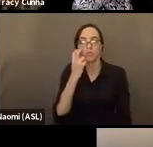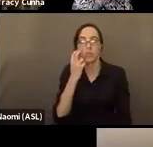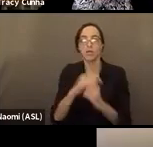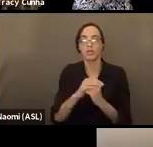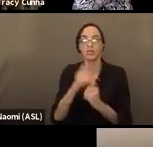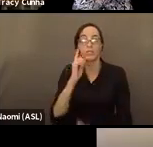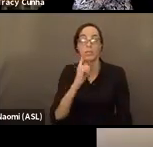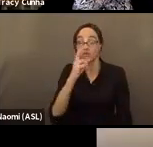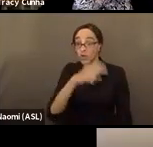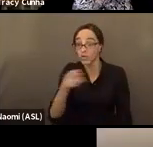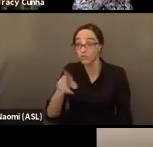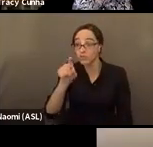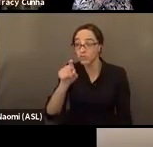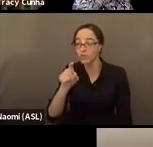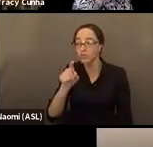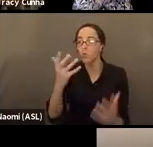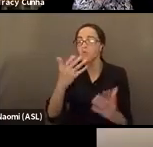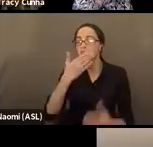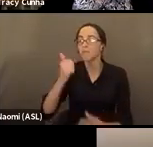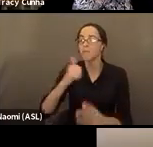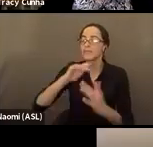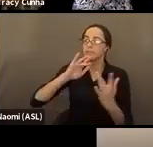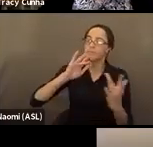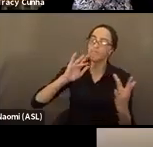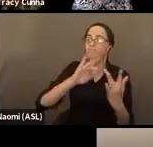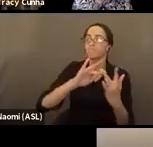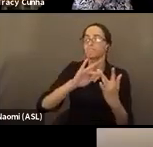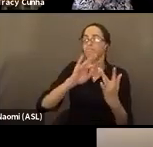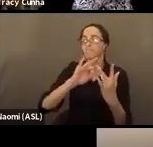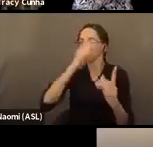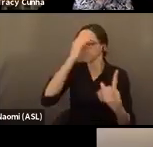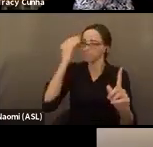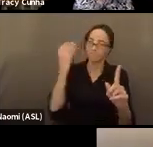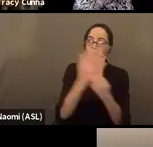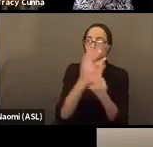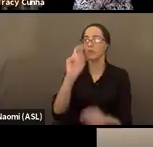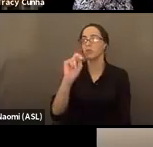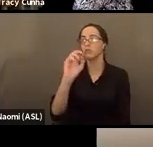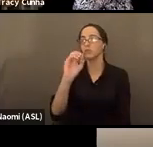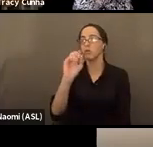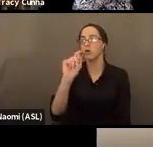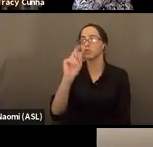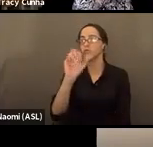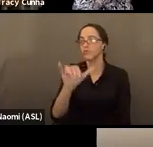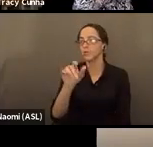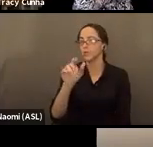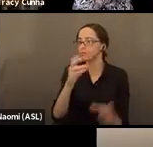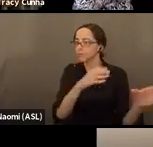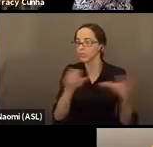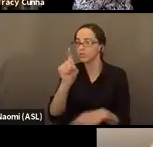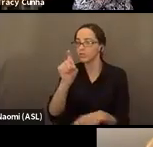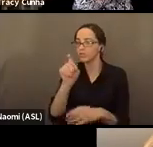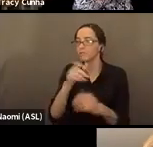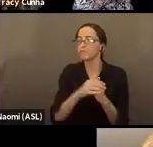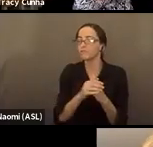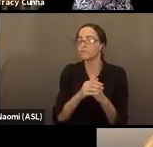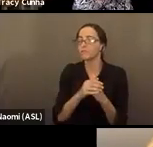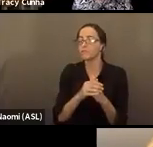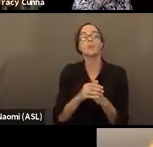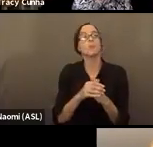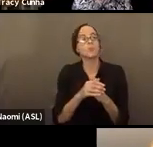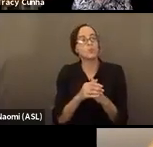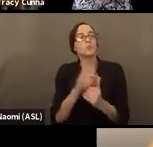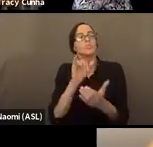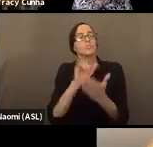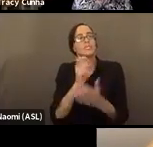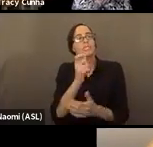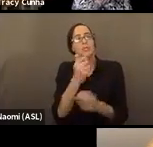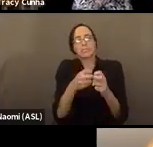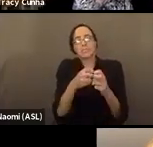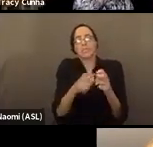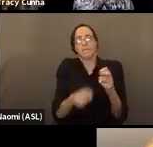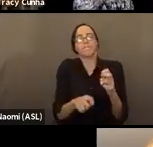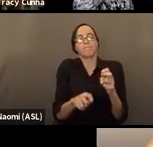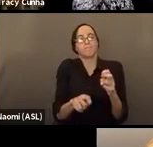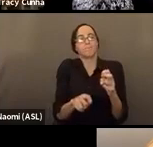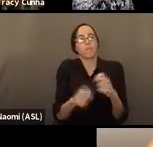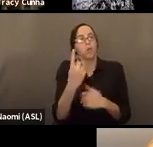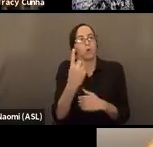so oh that that is um kind of a tough one um we've done a lot of neighbor uh neighbor connection